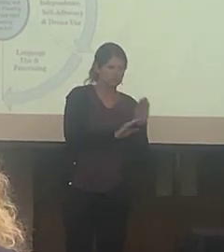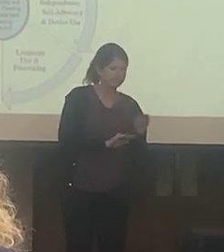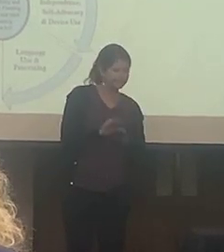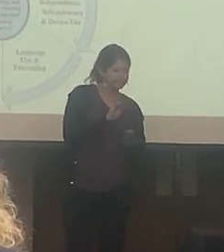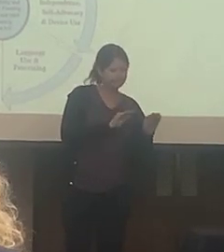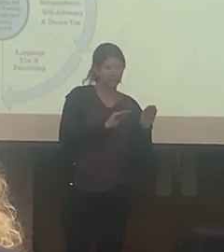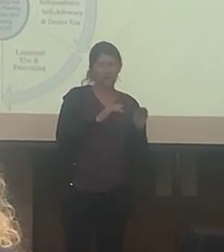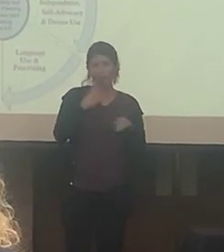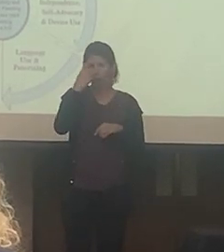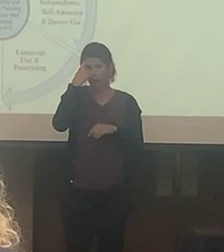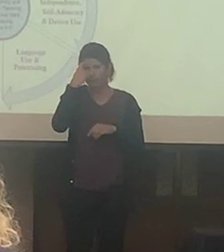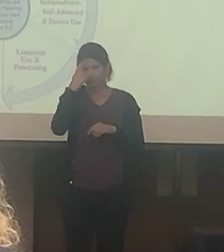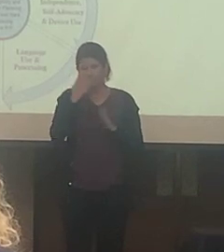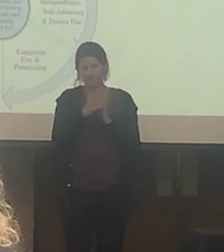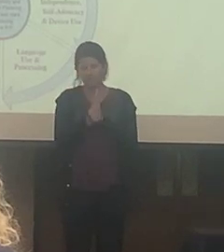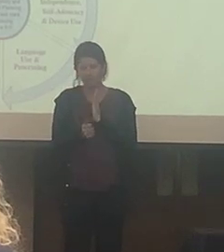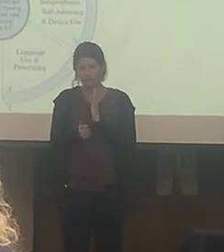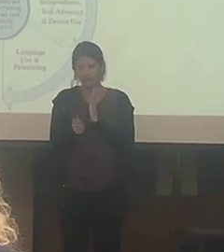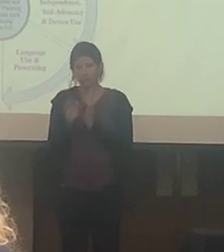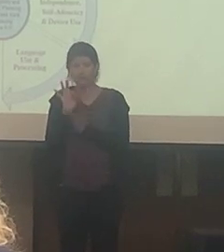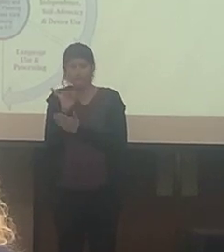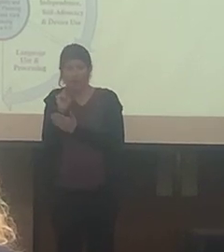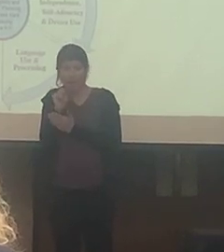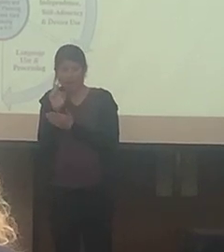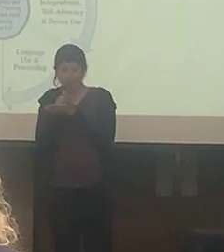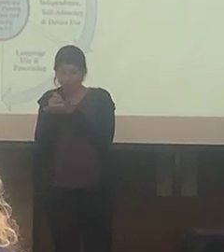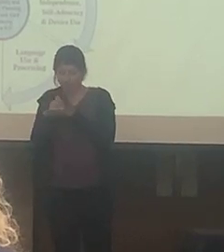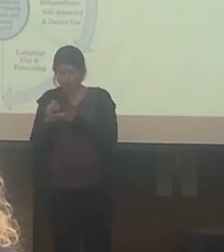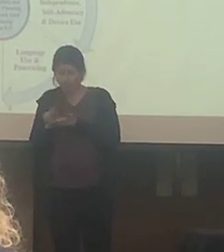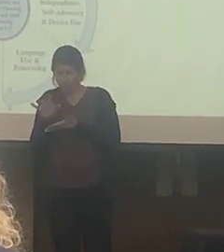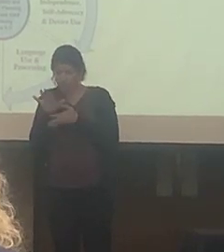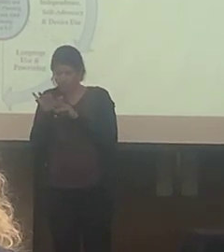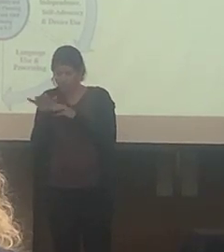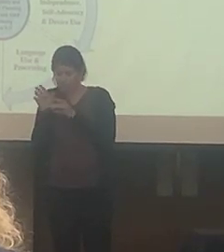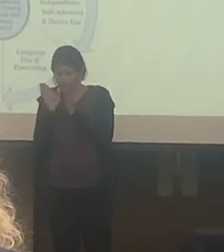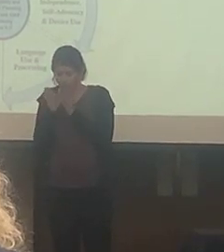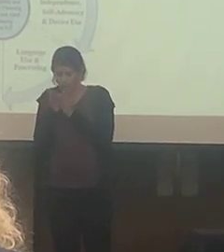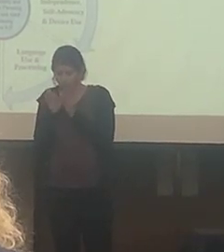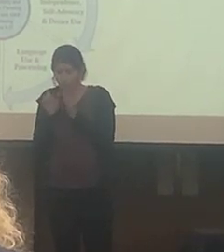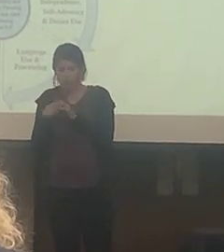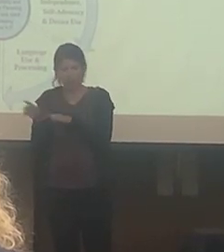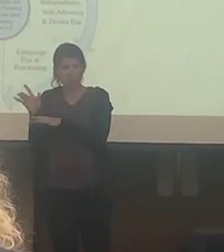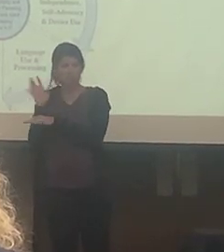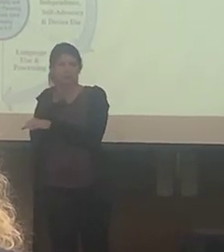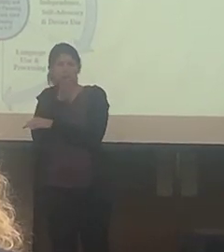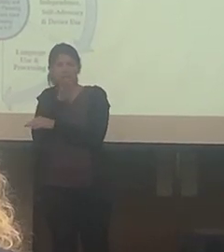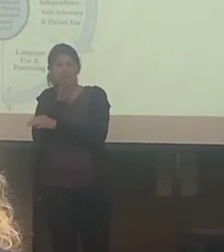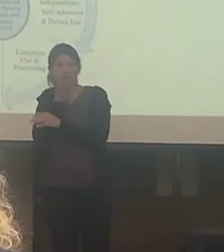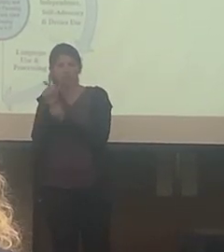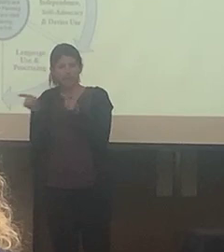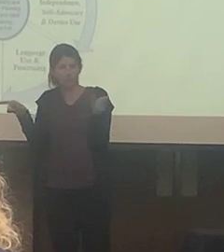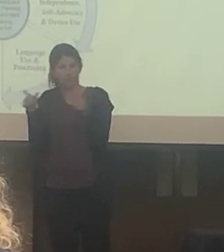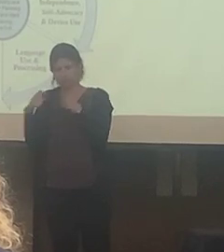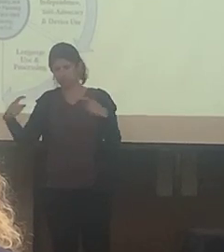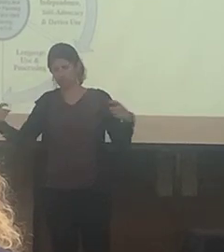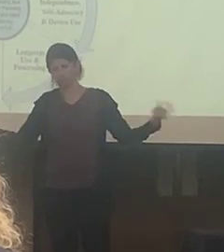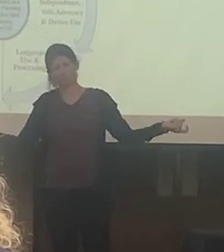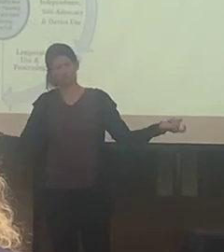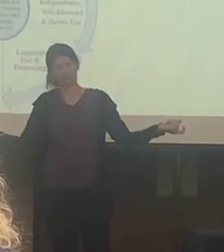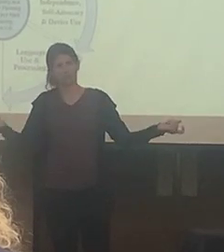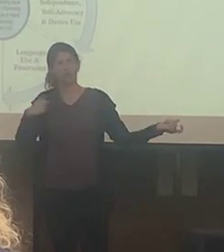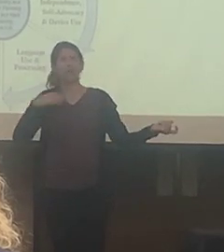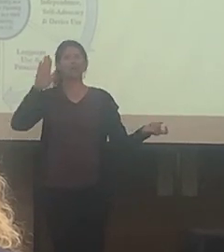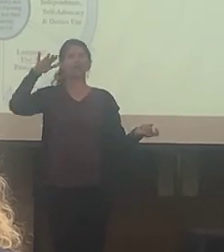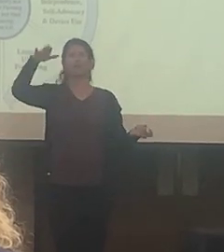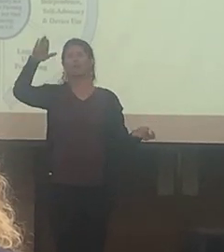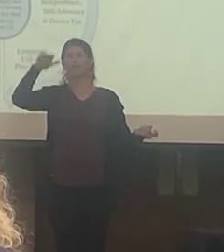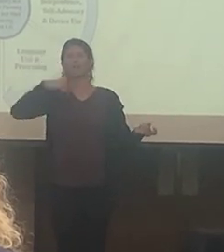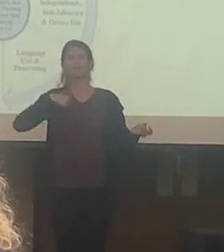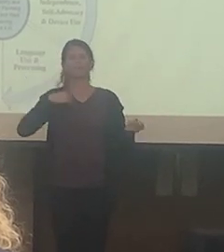find other skills speech language things like that this is like an addition to that this is